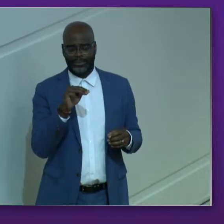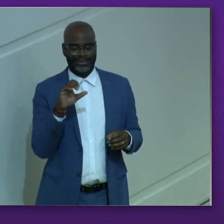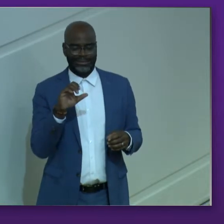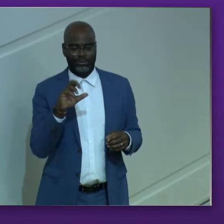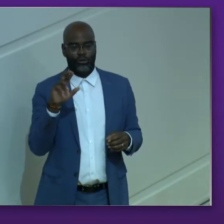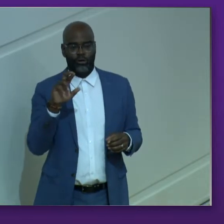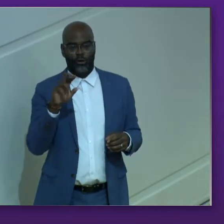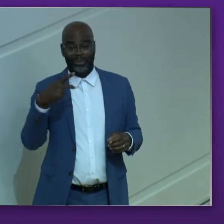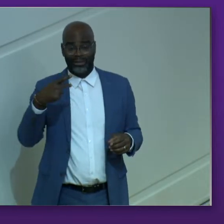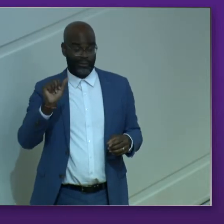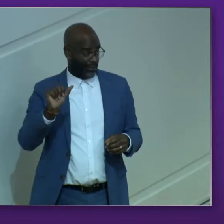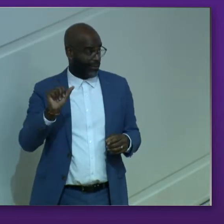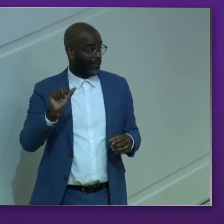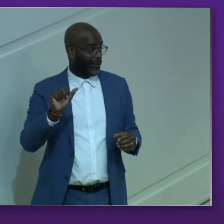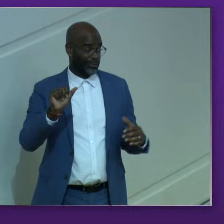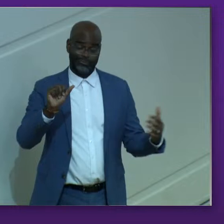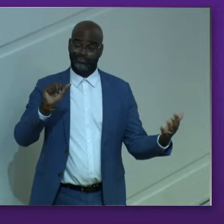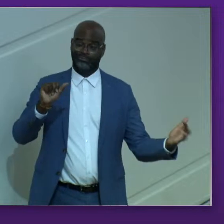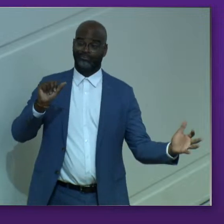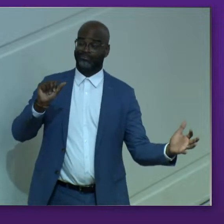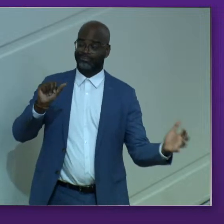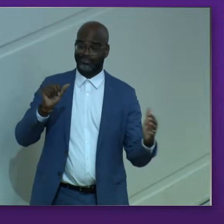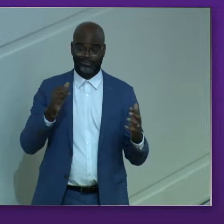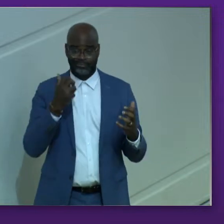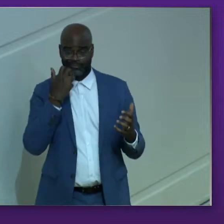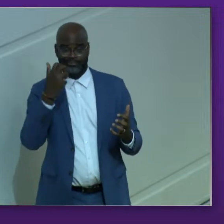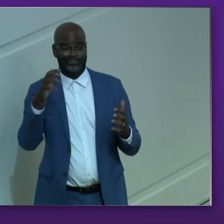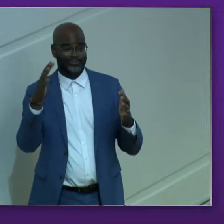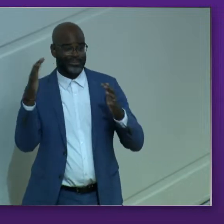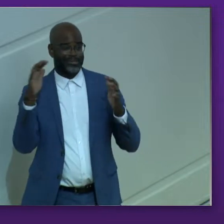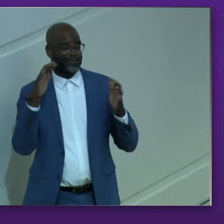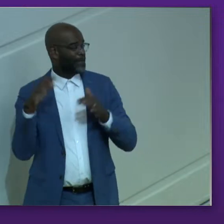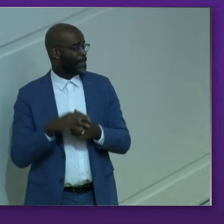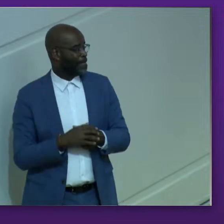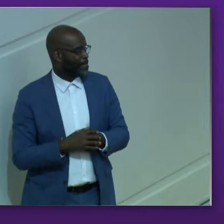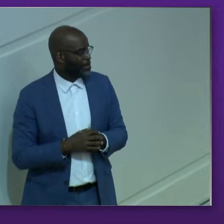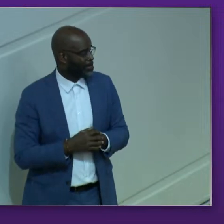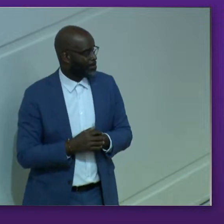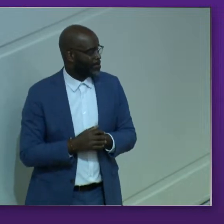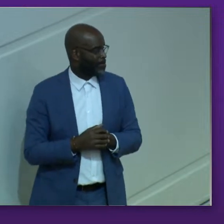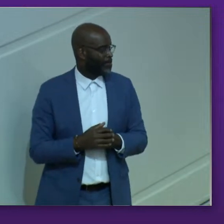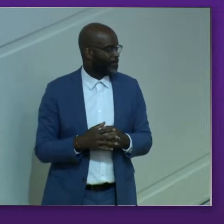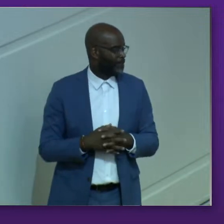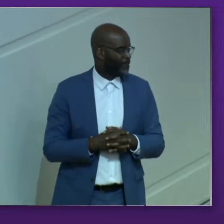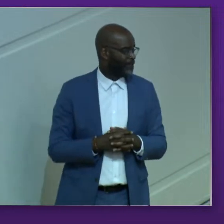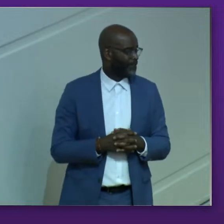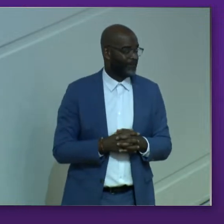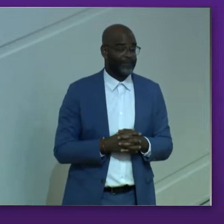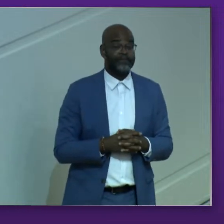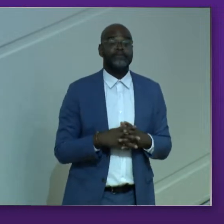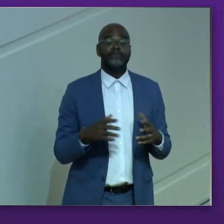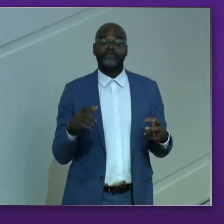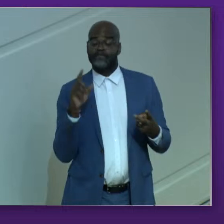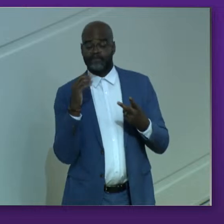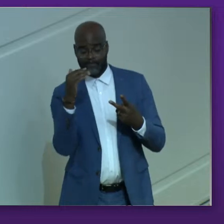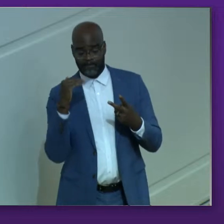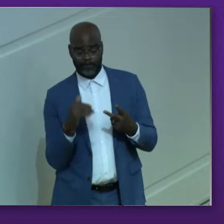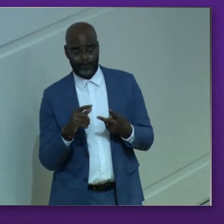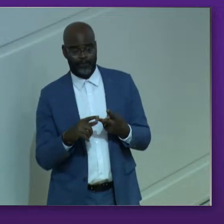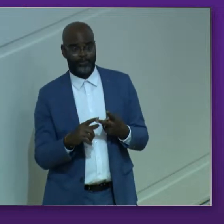HER STAFF. ON A COLLEGE WIDE AT LEVEL HER COMMITMENT TO A SENSE OF BELONGING CAN BE SEEN THROUGH SERVING IN THE STAFF